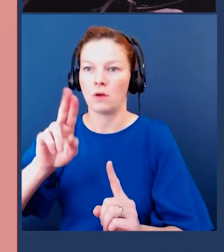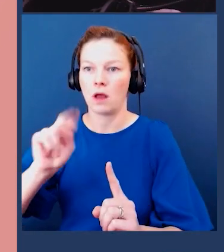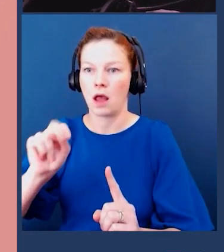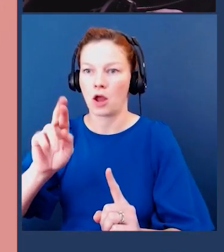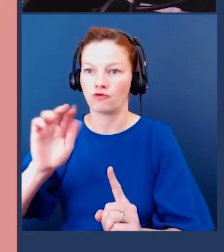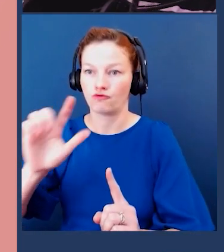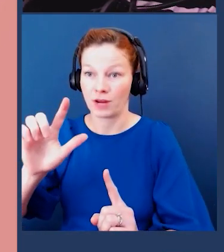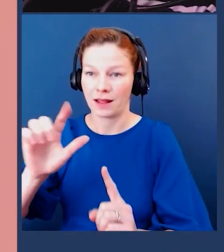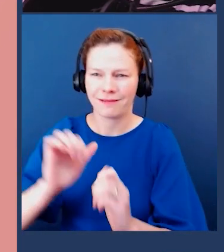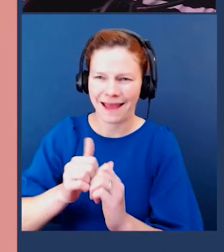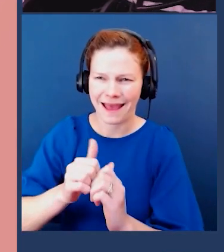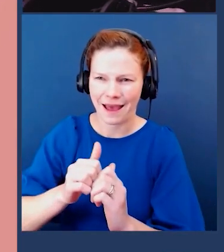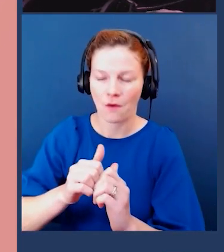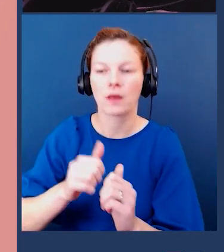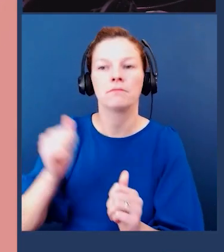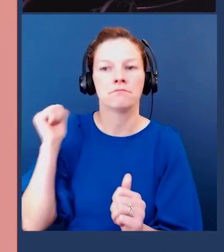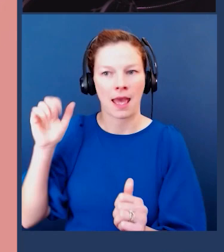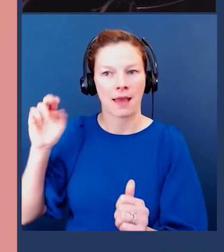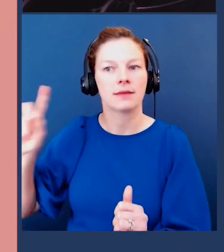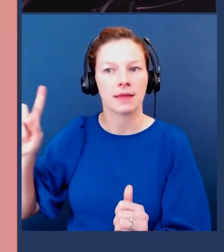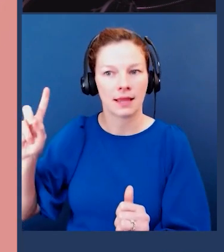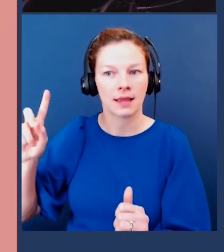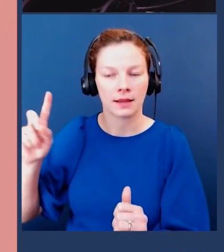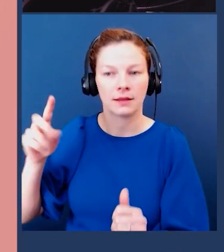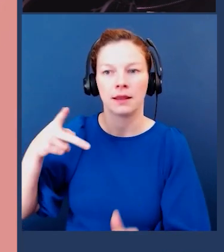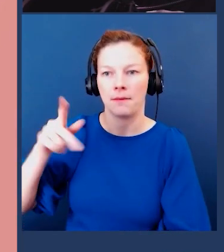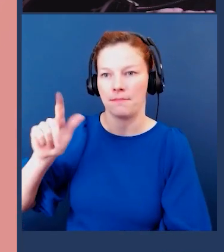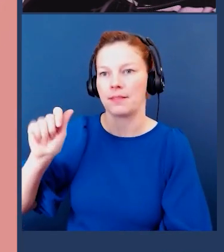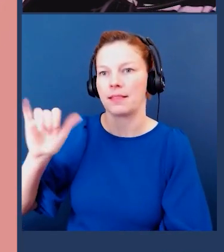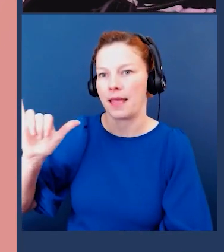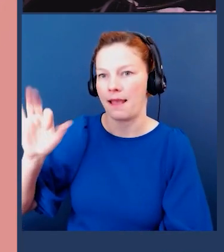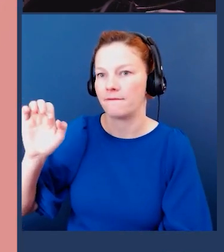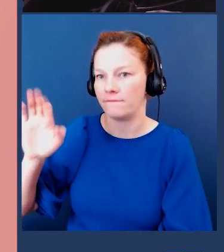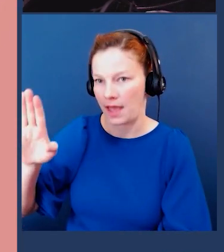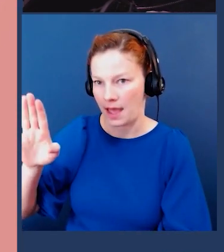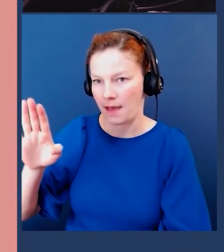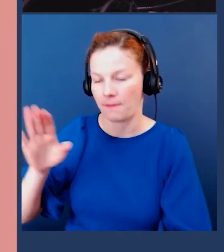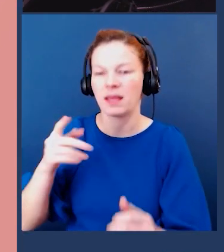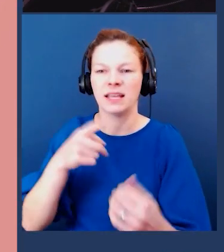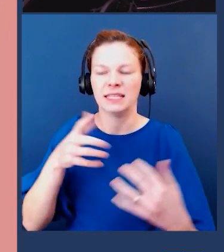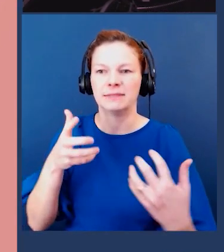backend, PlayFab natively integrating Twitch extension and the entire infrastructure here.